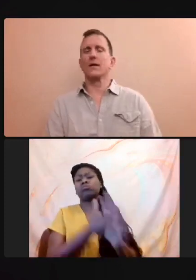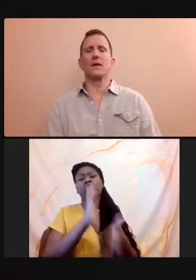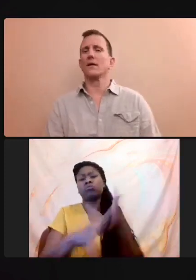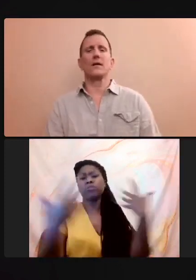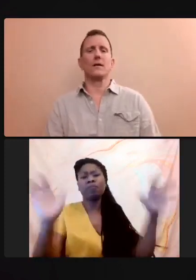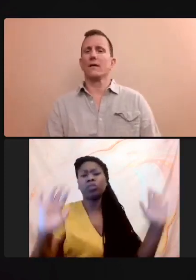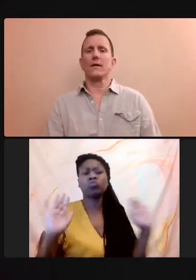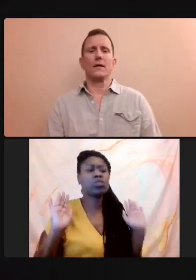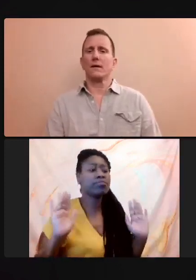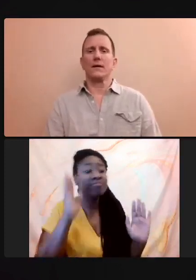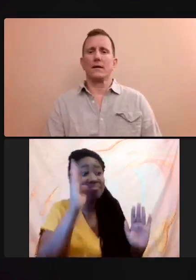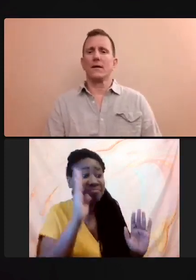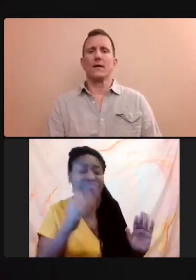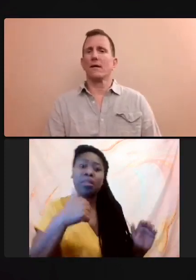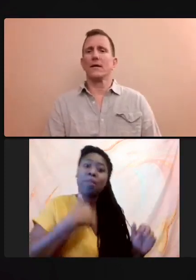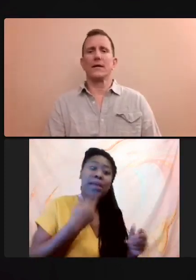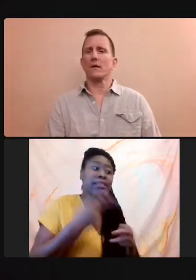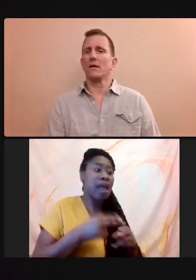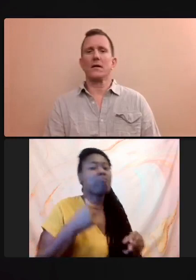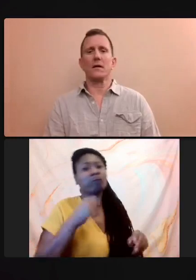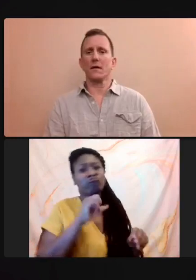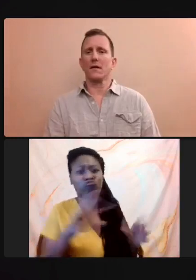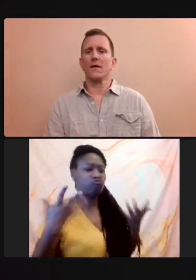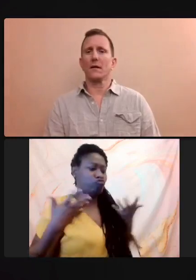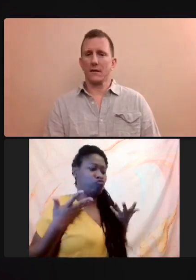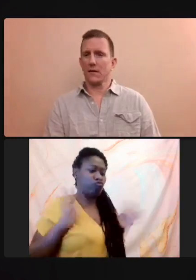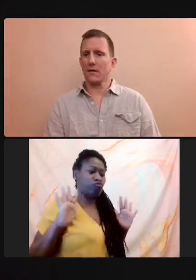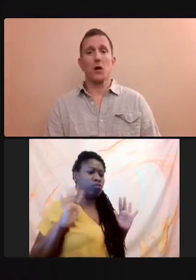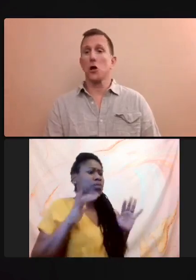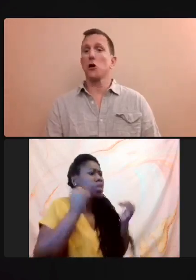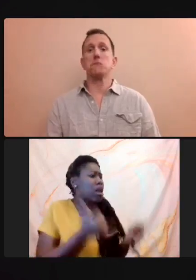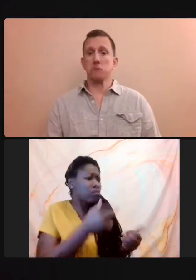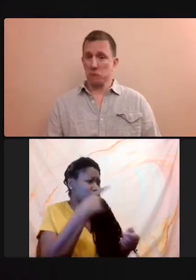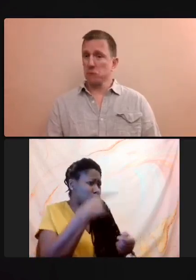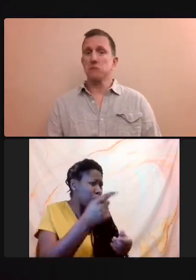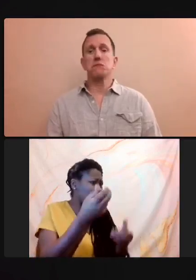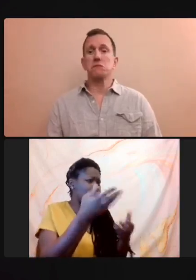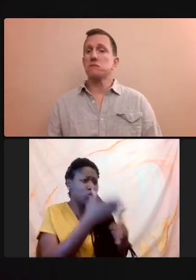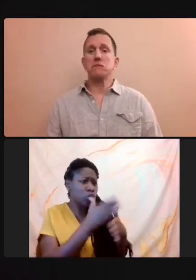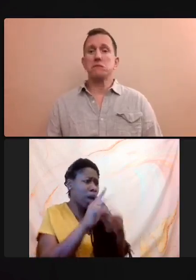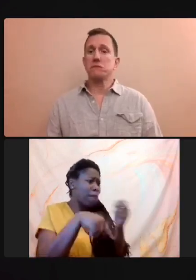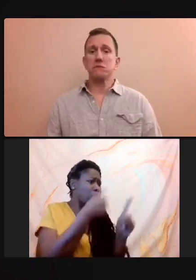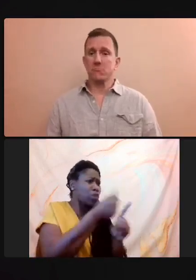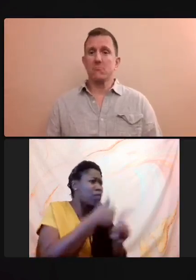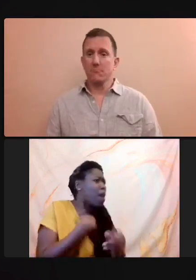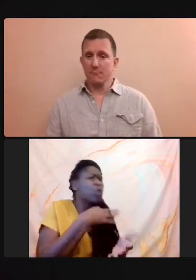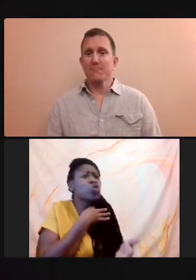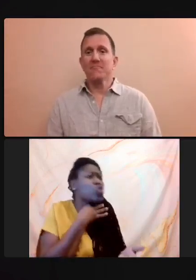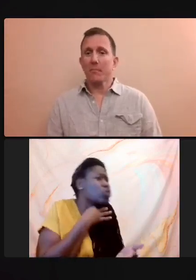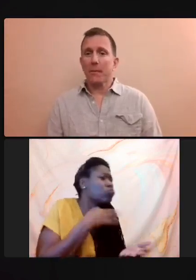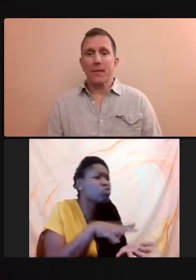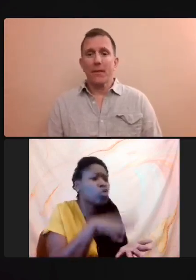But it can also be I mean, what's the secret here? What's the key? I think the secret is to, you know, start